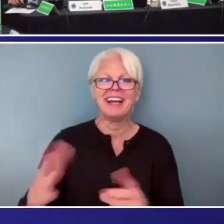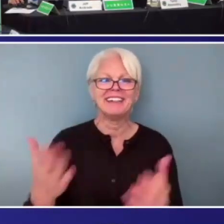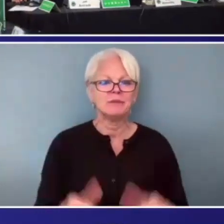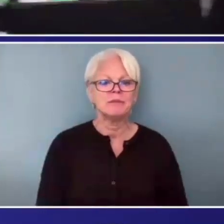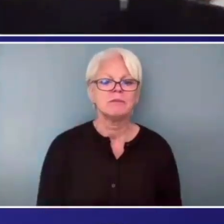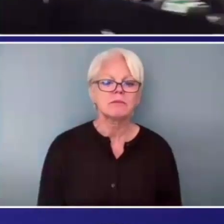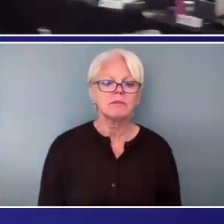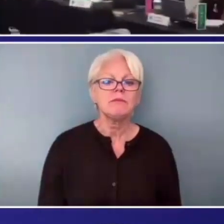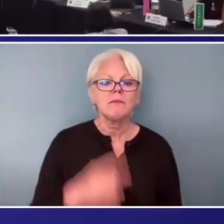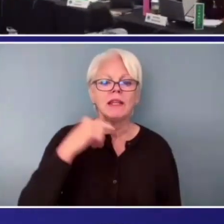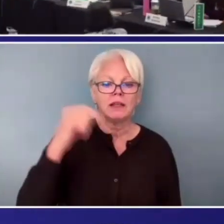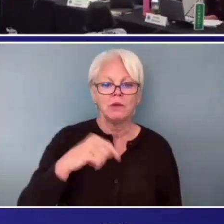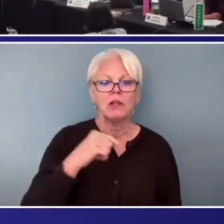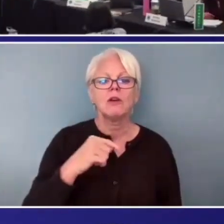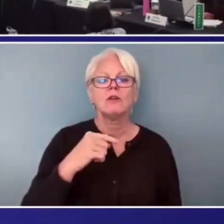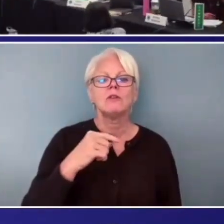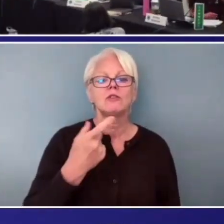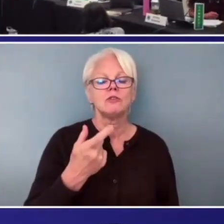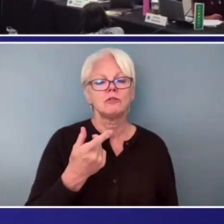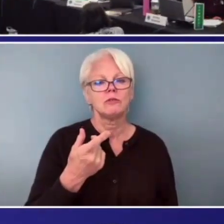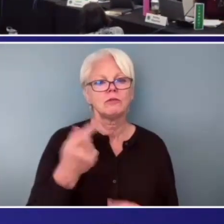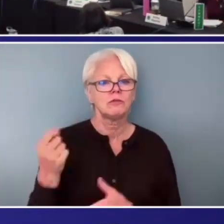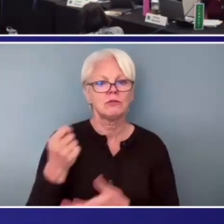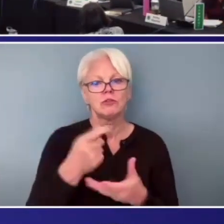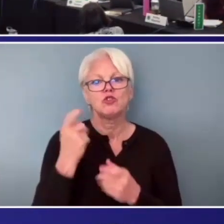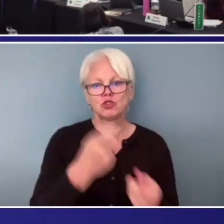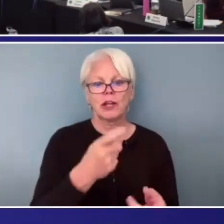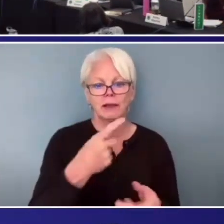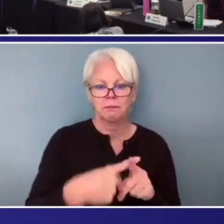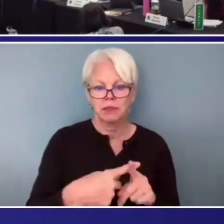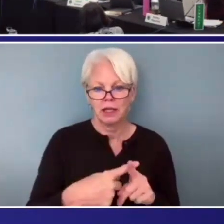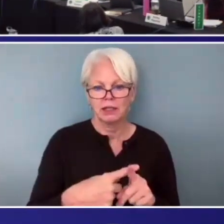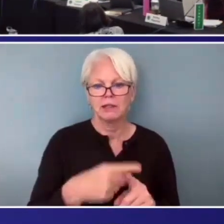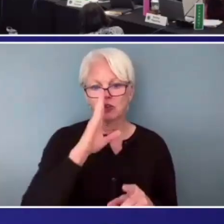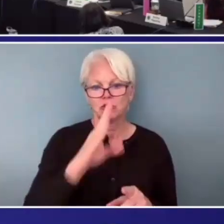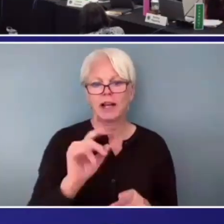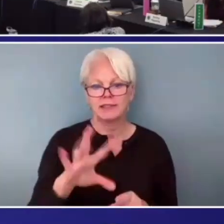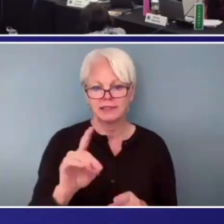lending? (4) Romanette one under either